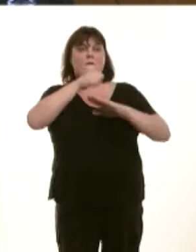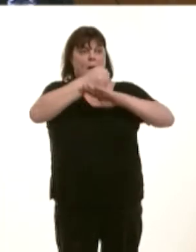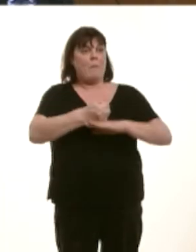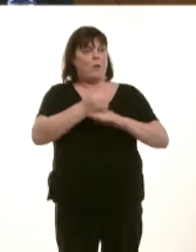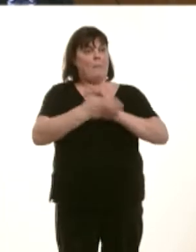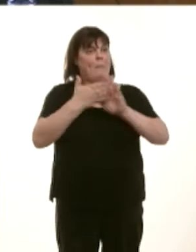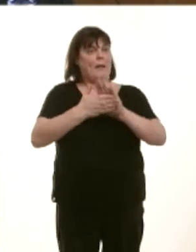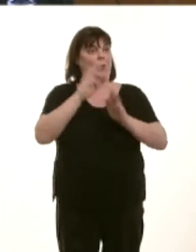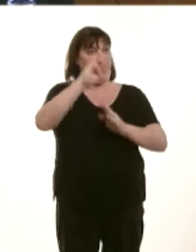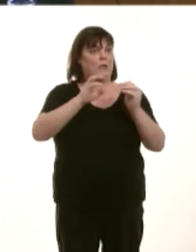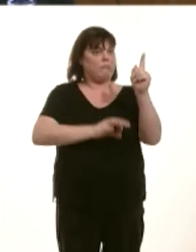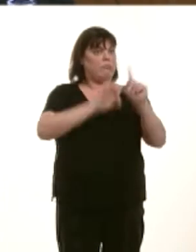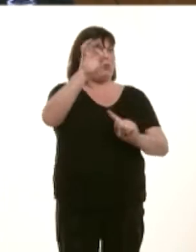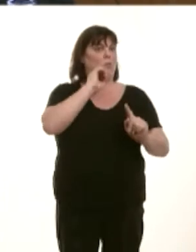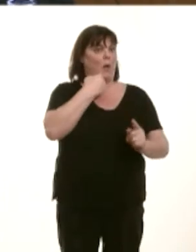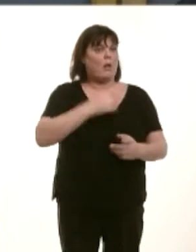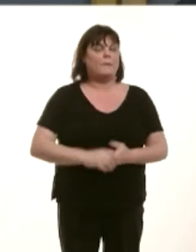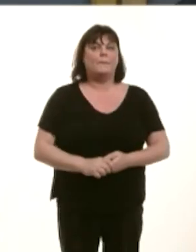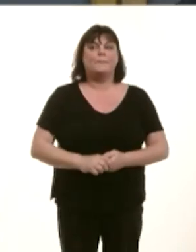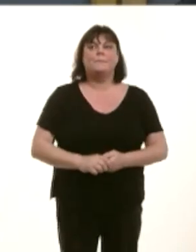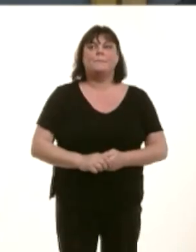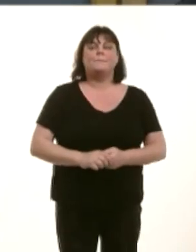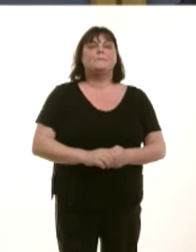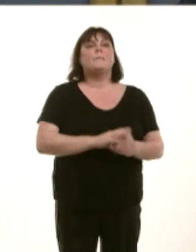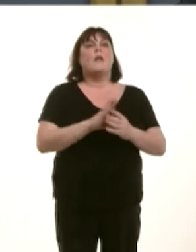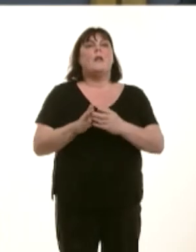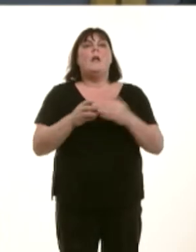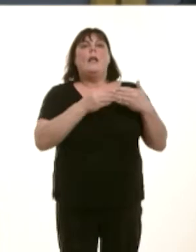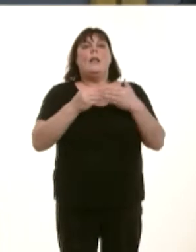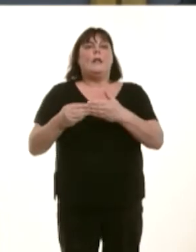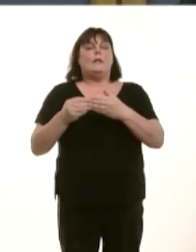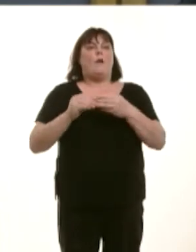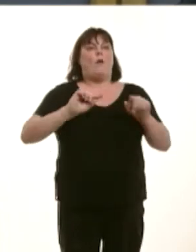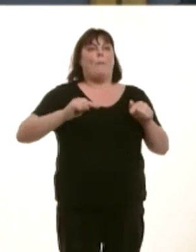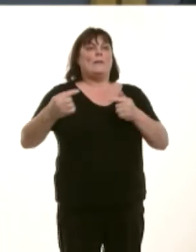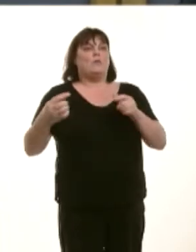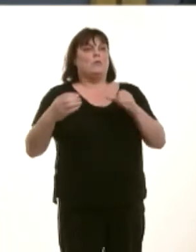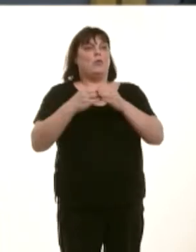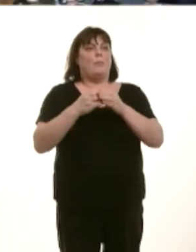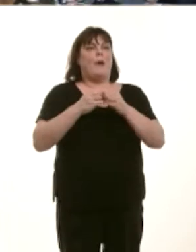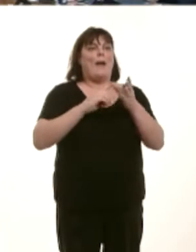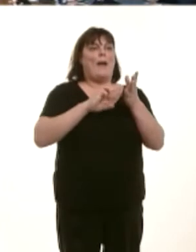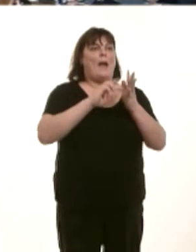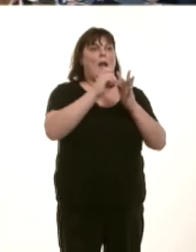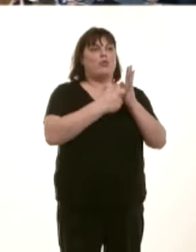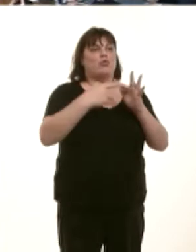Y Llywydd / The Presiding Officer: We now move to the leader of the opposition, Andrew R.T. Davies. Andrew R.T.